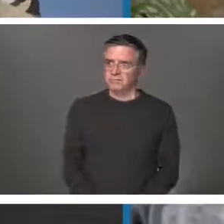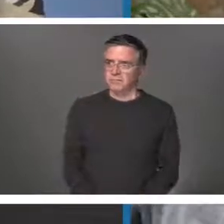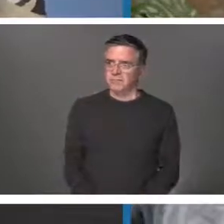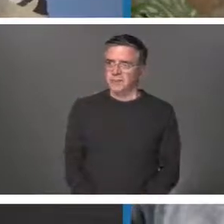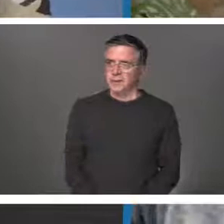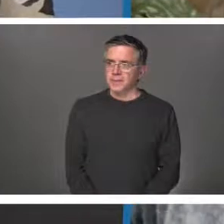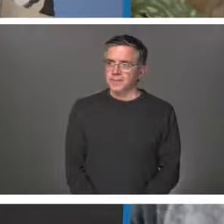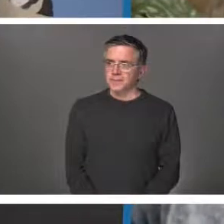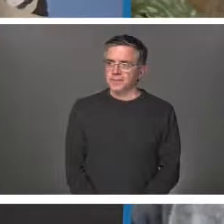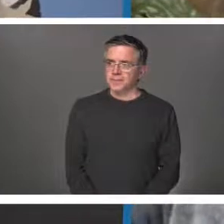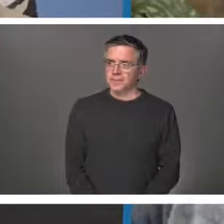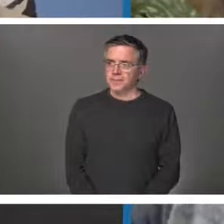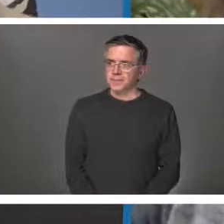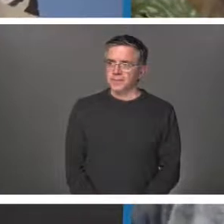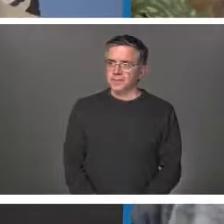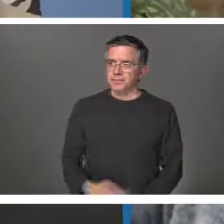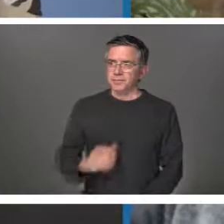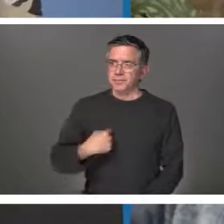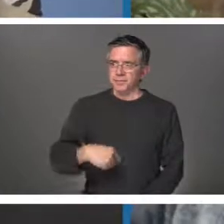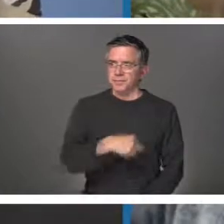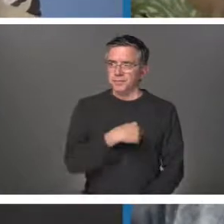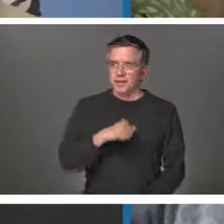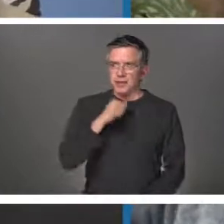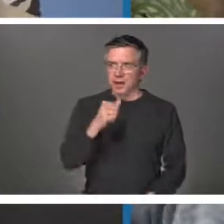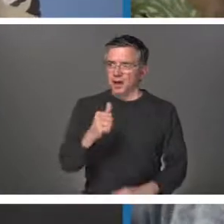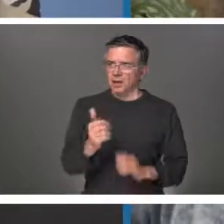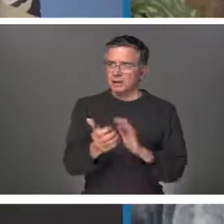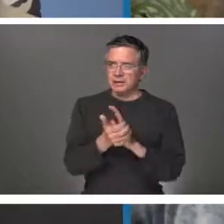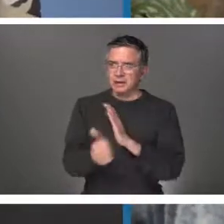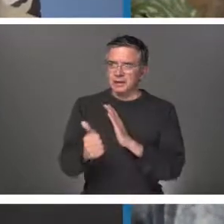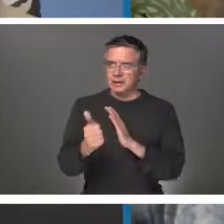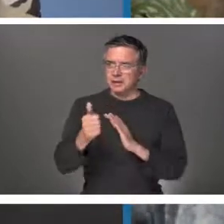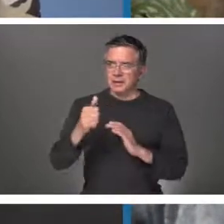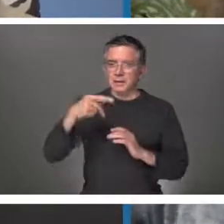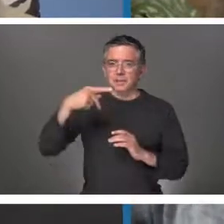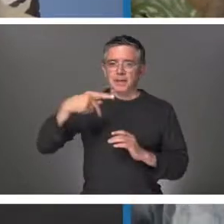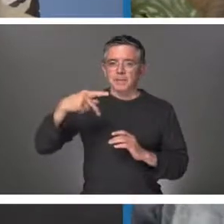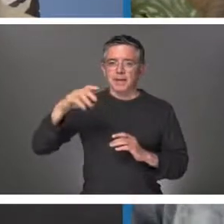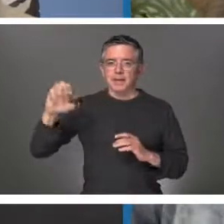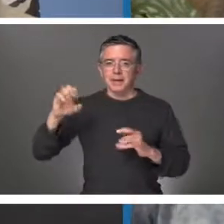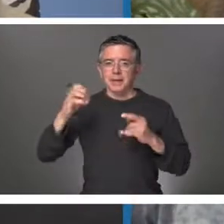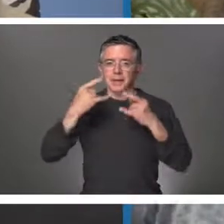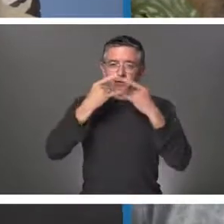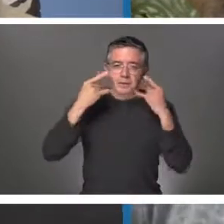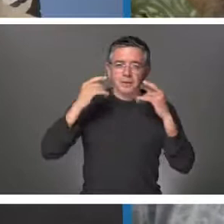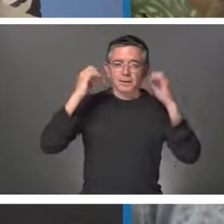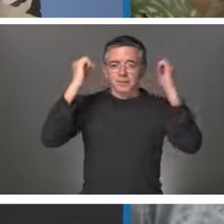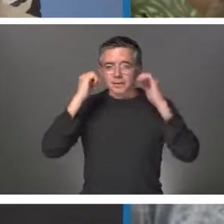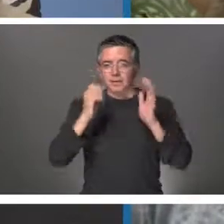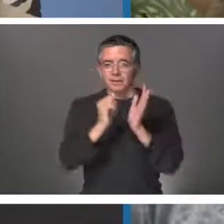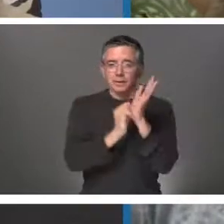at getting them the PPE and supplies that they need in order to stay safe. And so having them, as, you know,